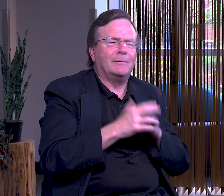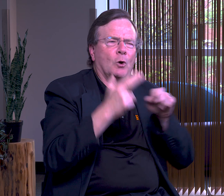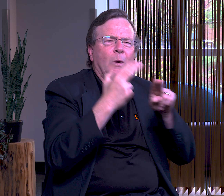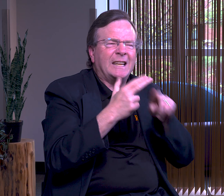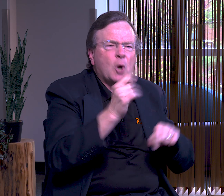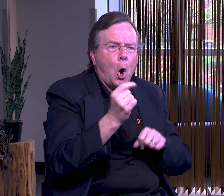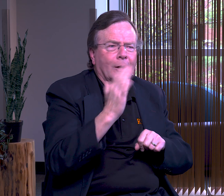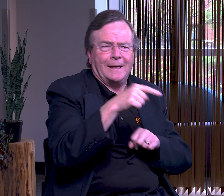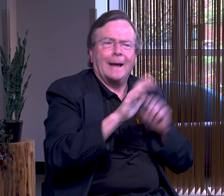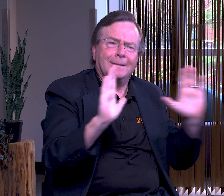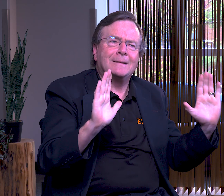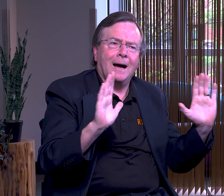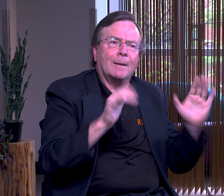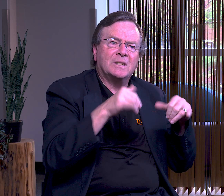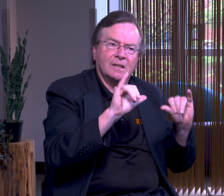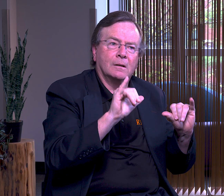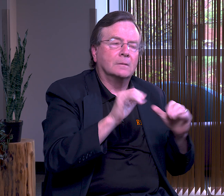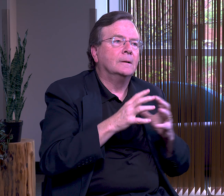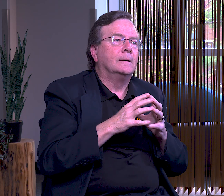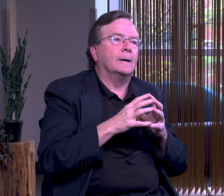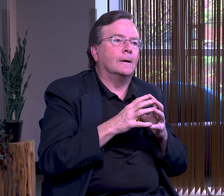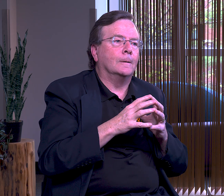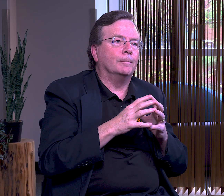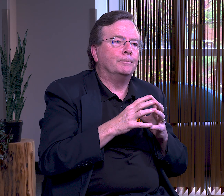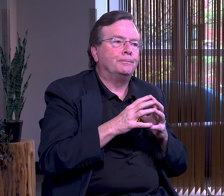Even though we didn't call it that at the time. Still,